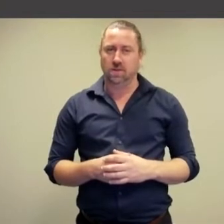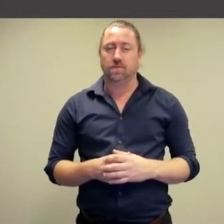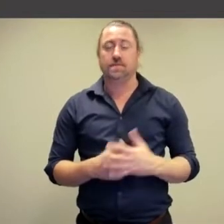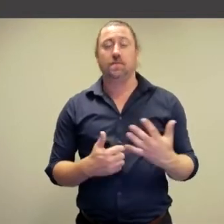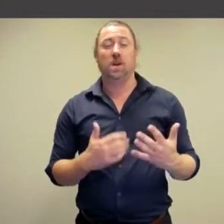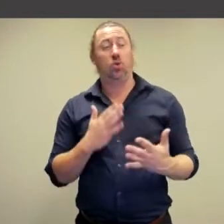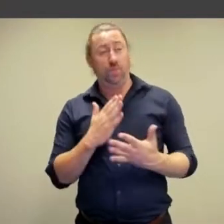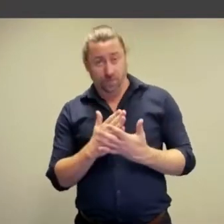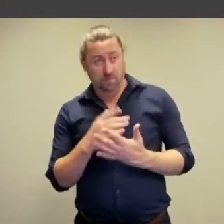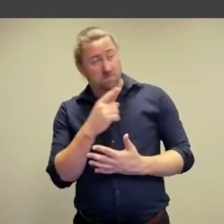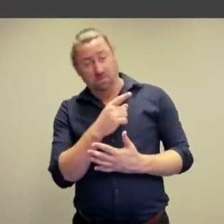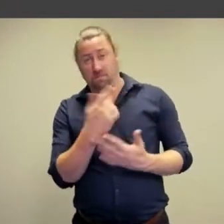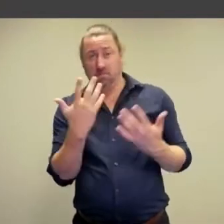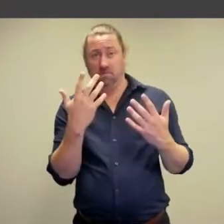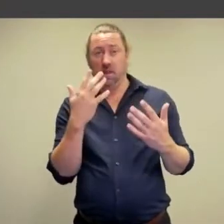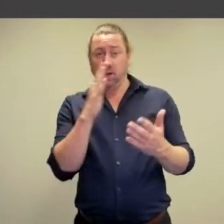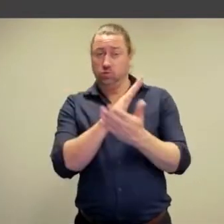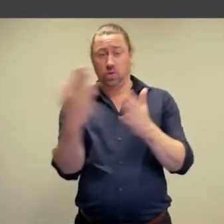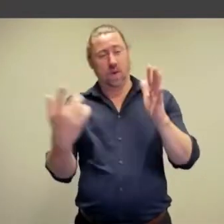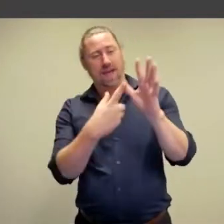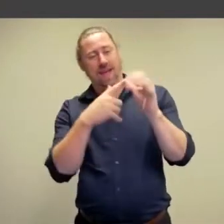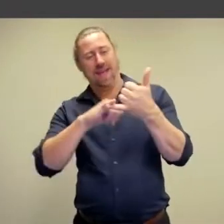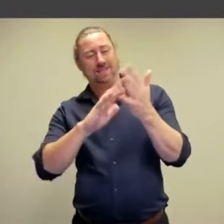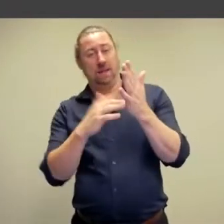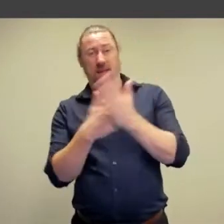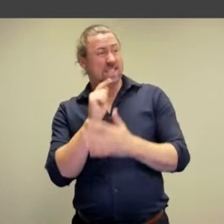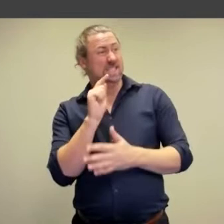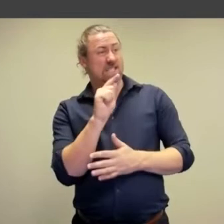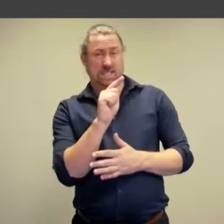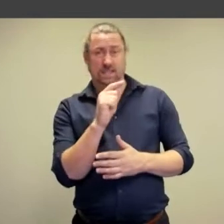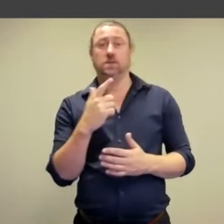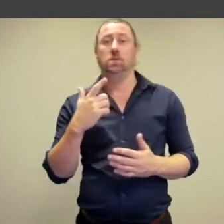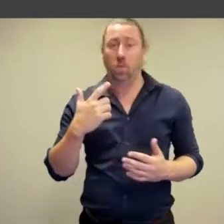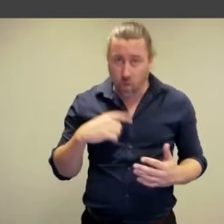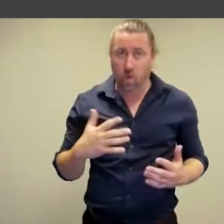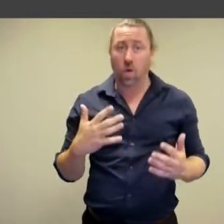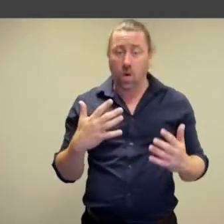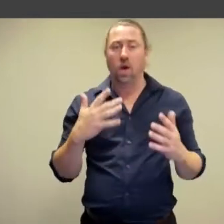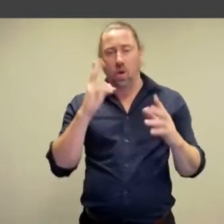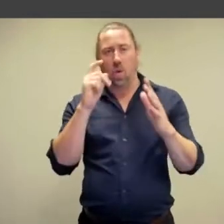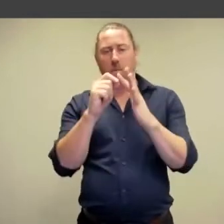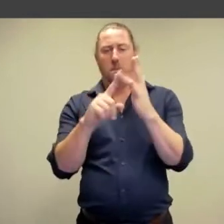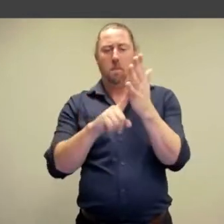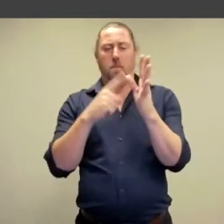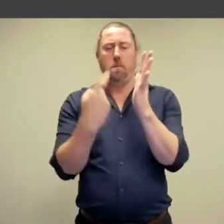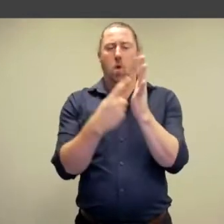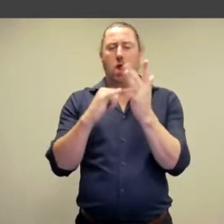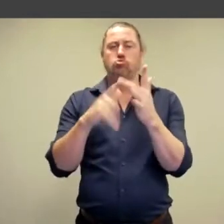really classic example of ASMR is the fact that it